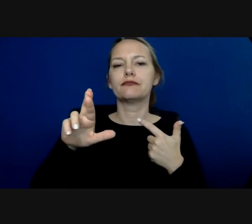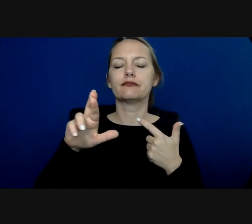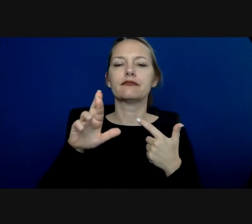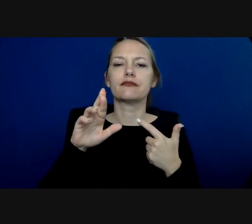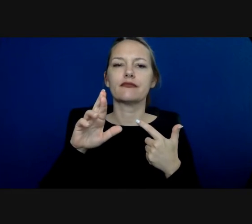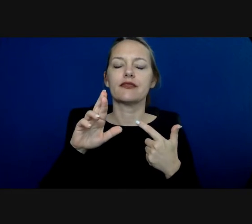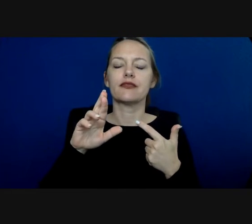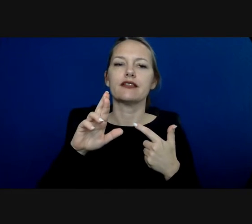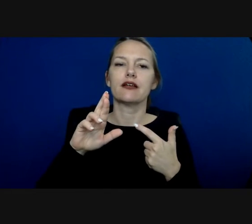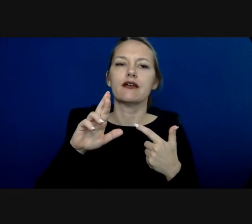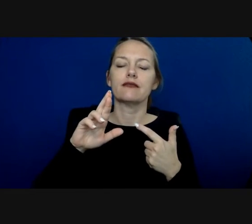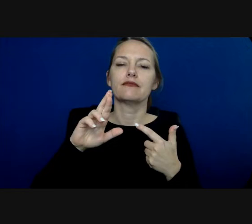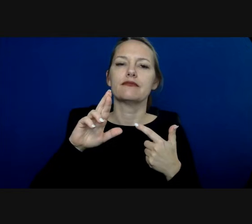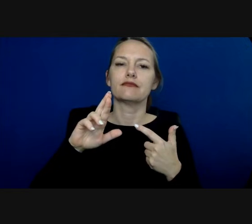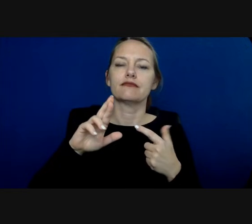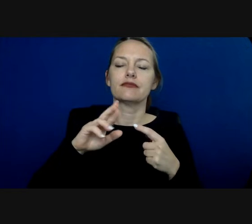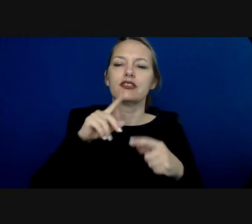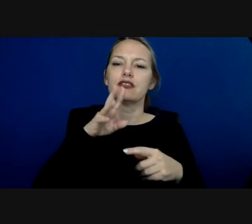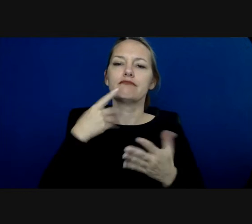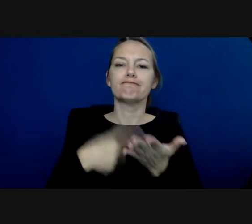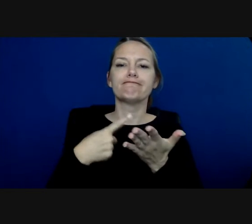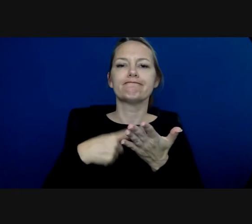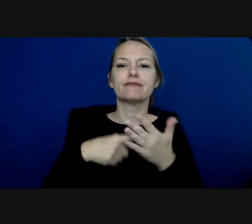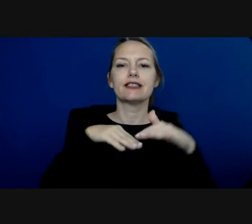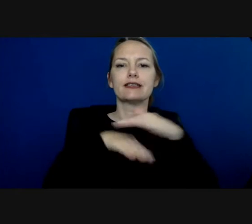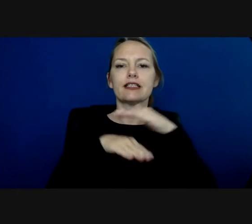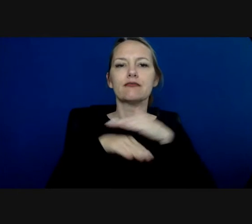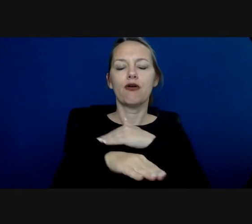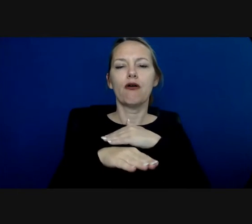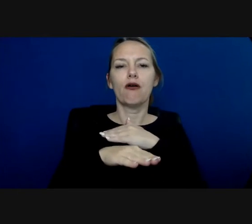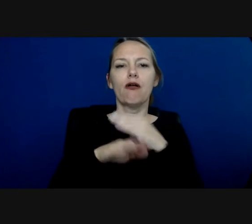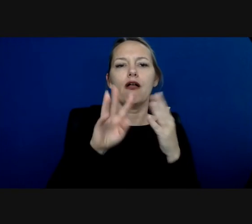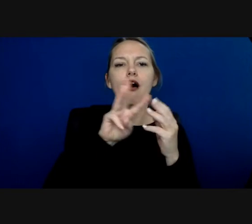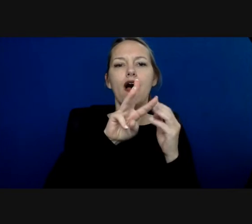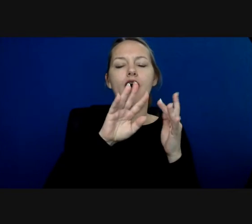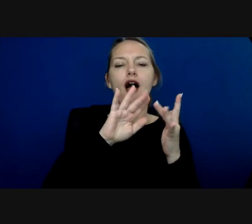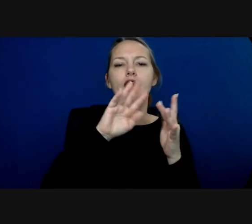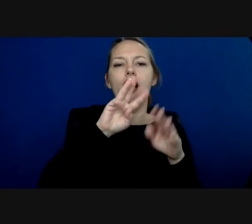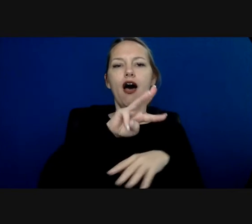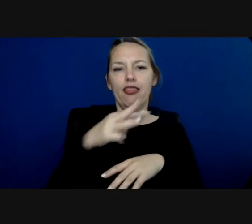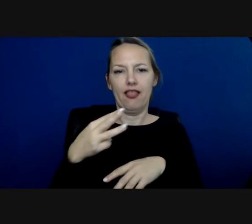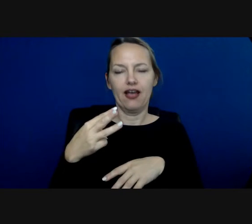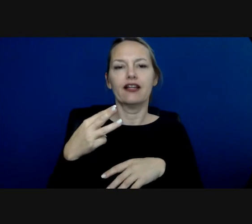He will be talking about accessible online content for blind and visually impaired users.